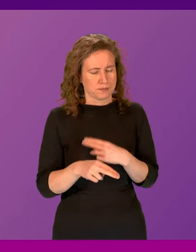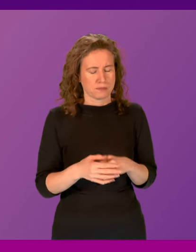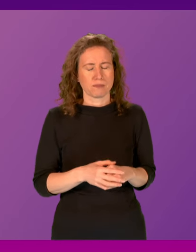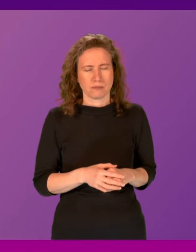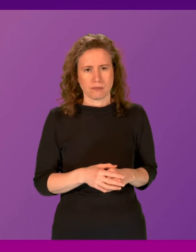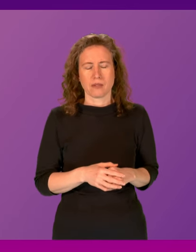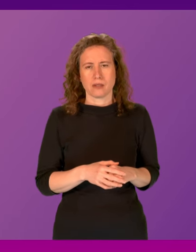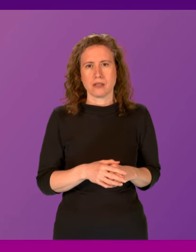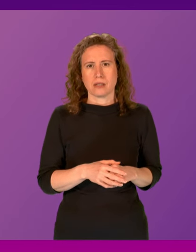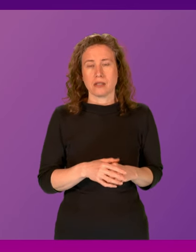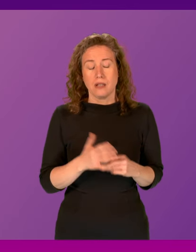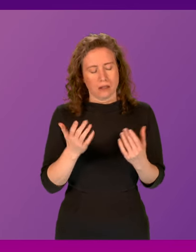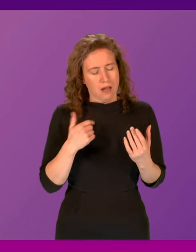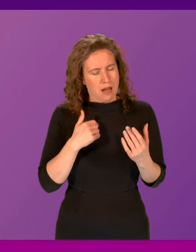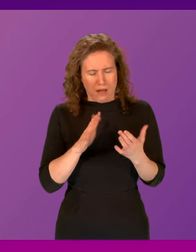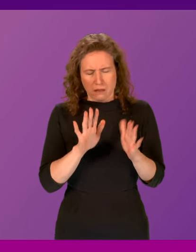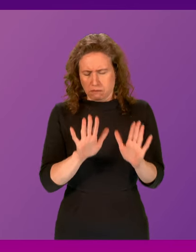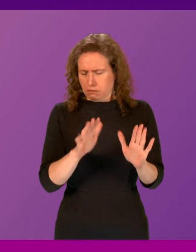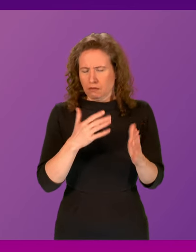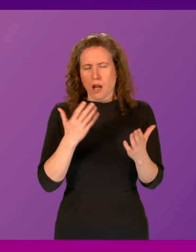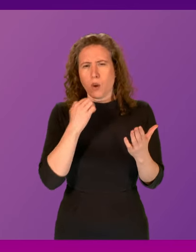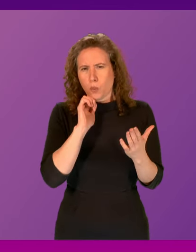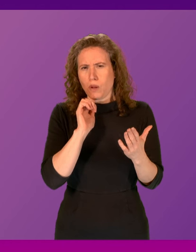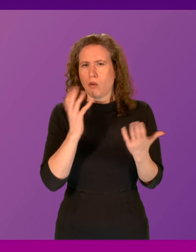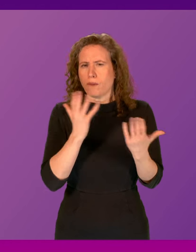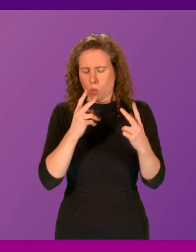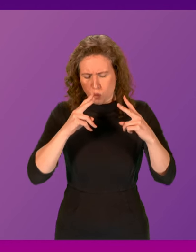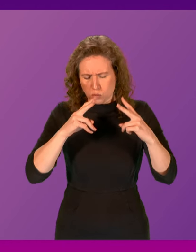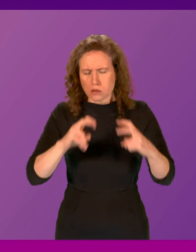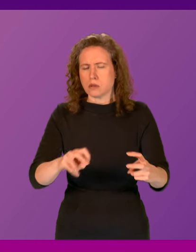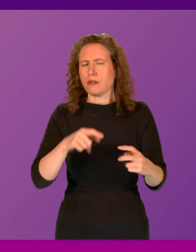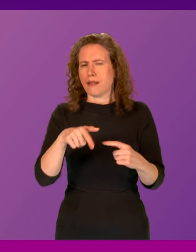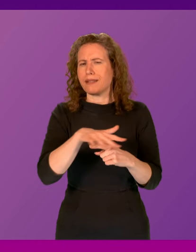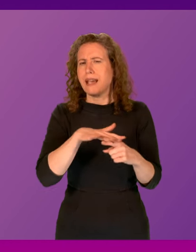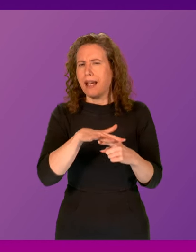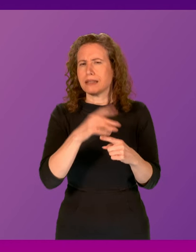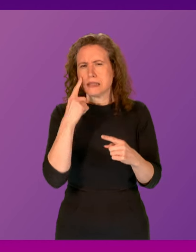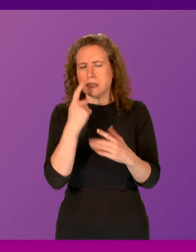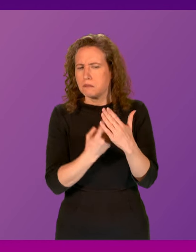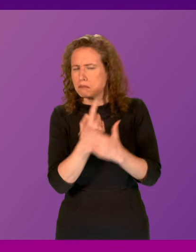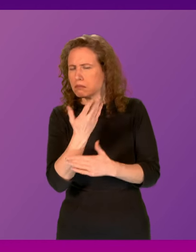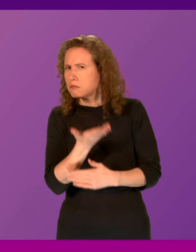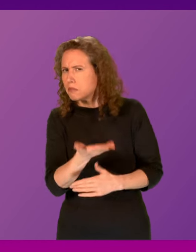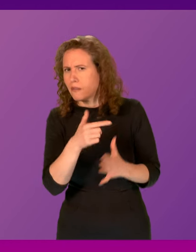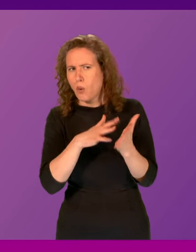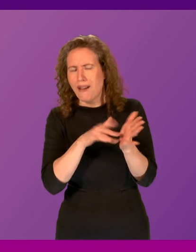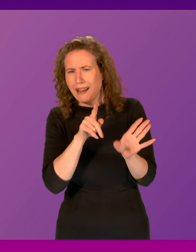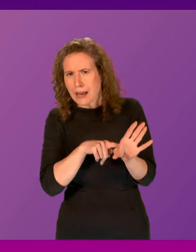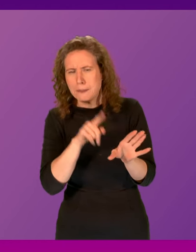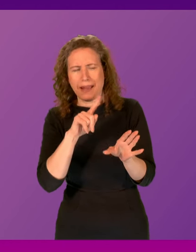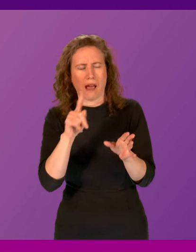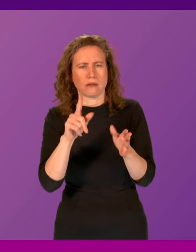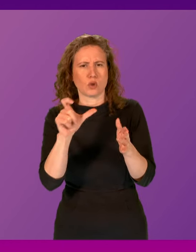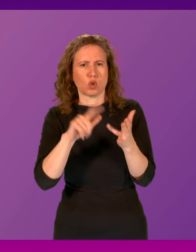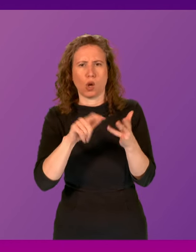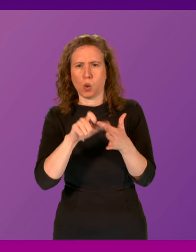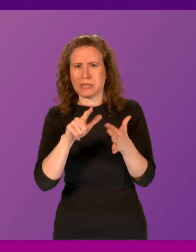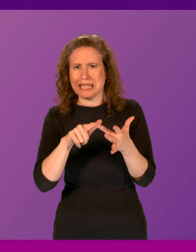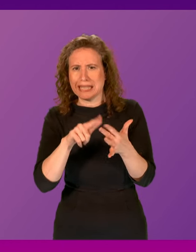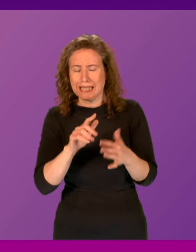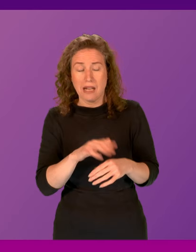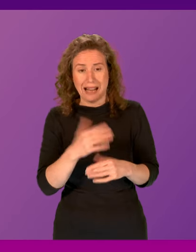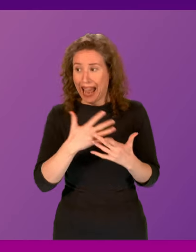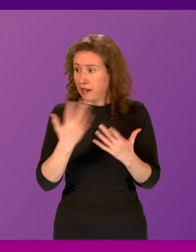I am more than happy to look at Cody’s case and, indeed, any other case that Anas Sarwar raises. We